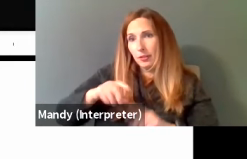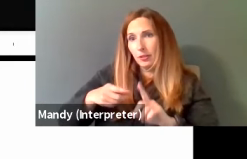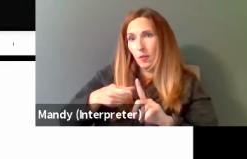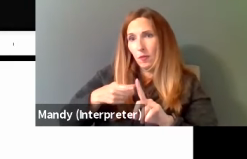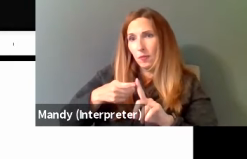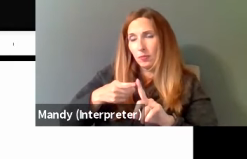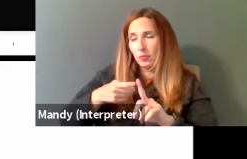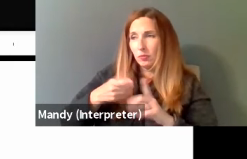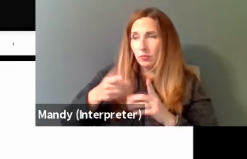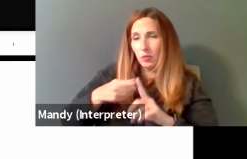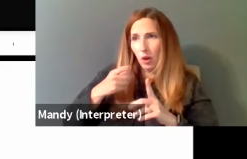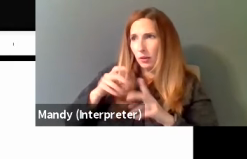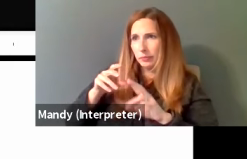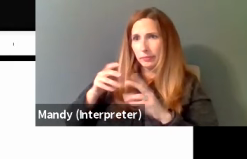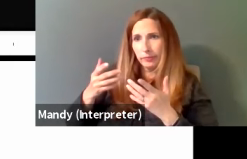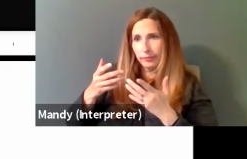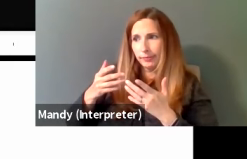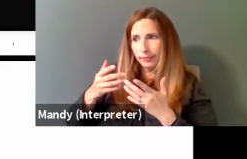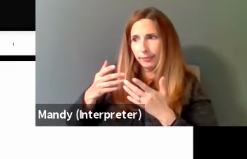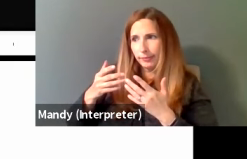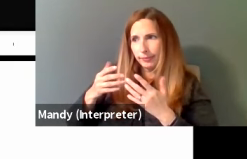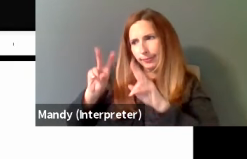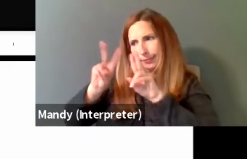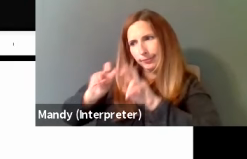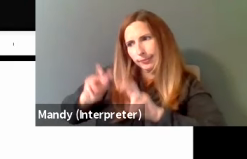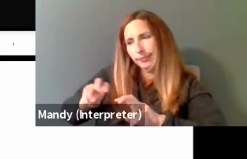including language and things like interpreting